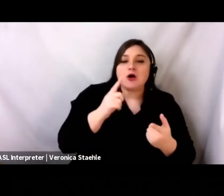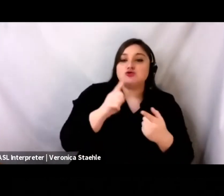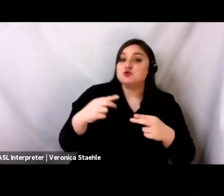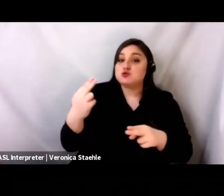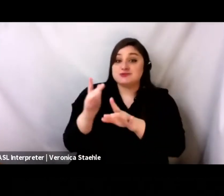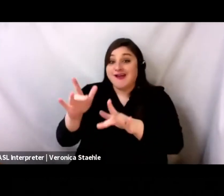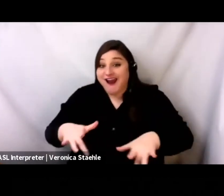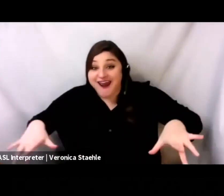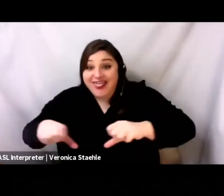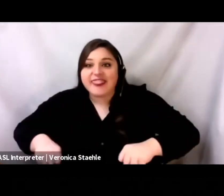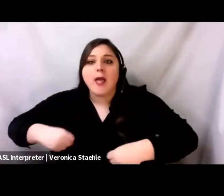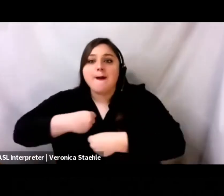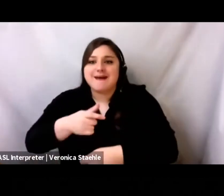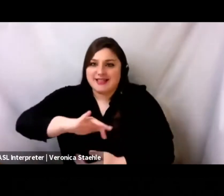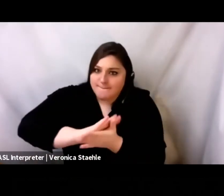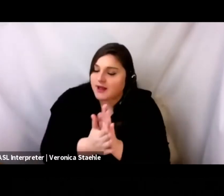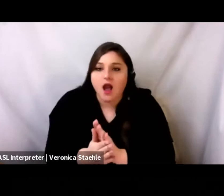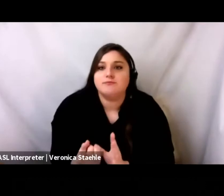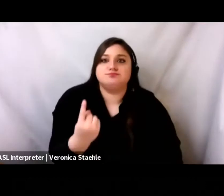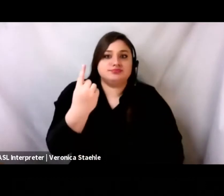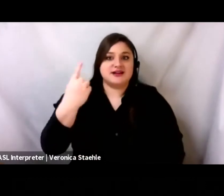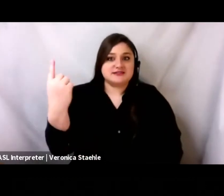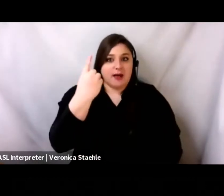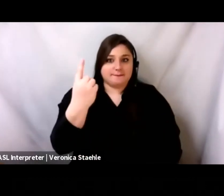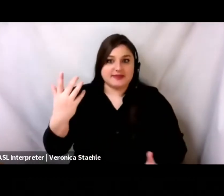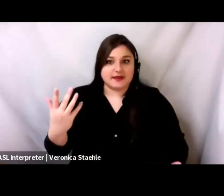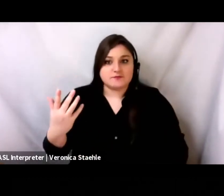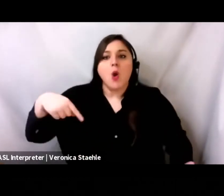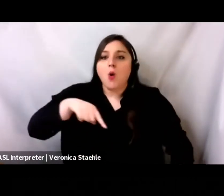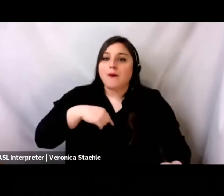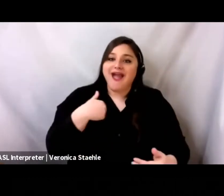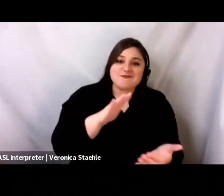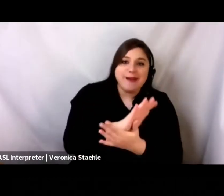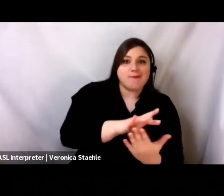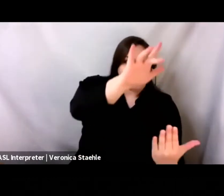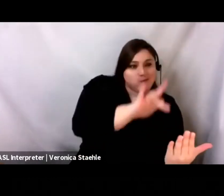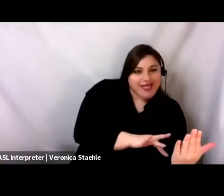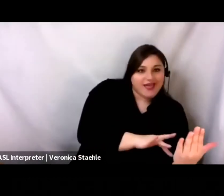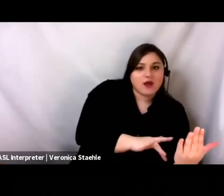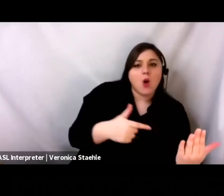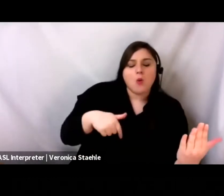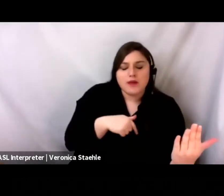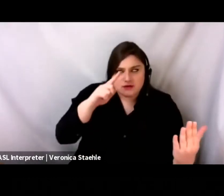we make a dance. We look at a blank piece of paper and we write a story or we, you know, look at a